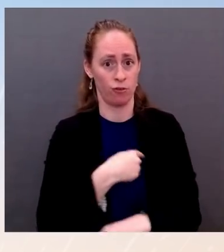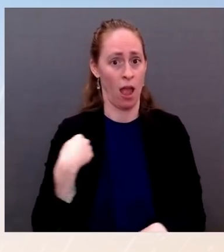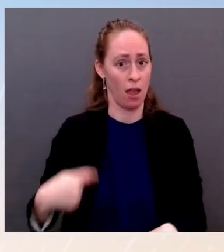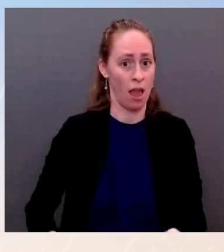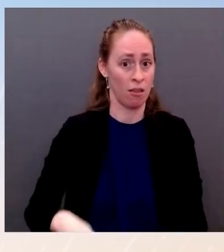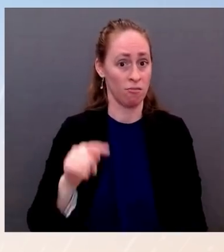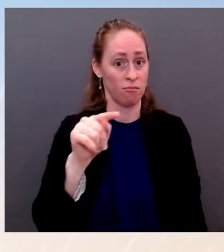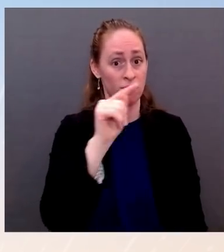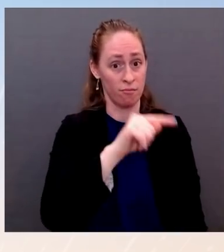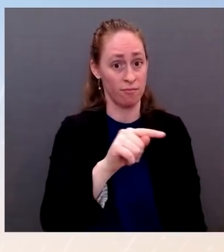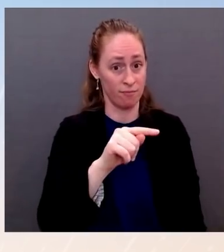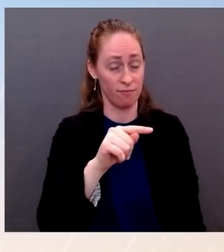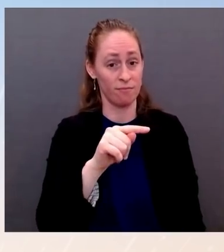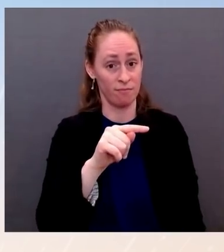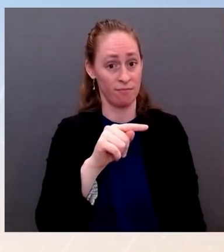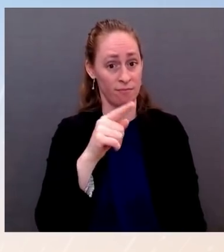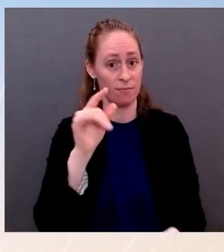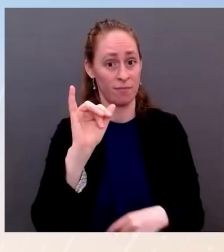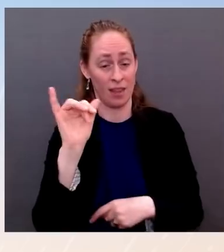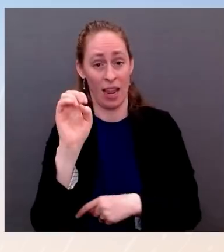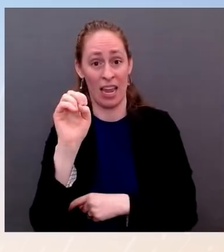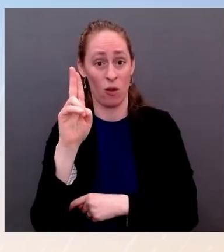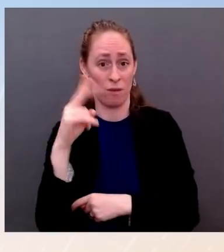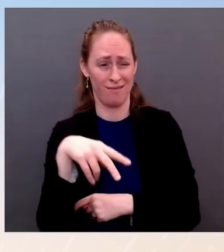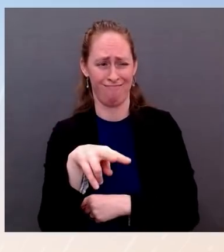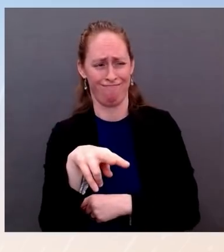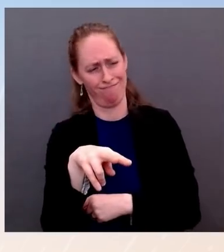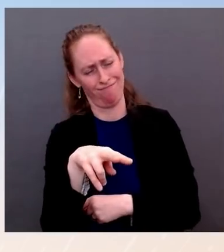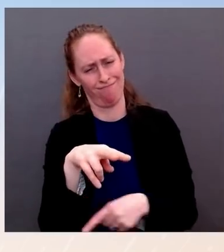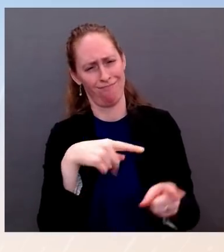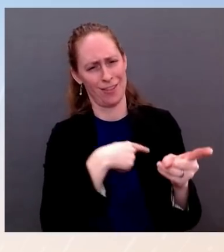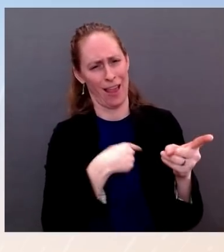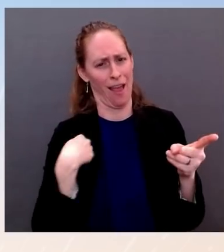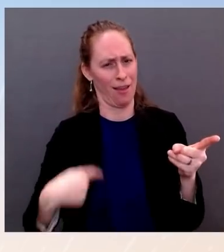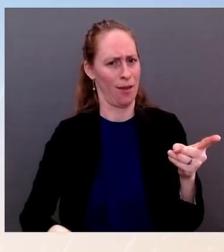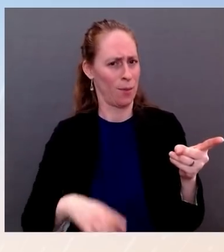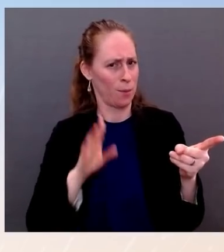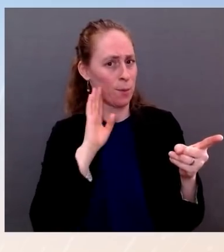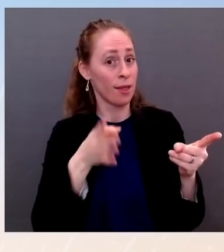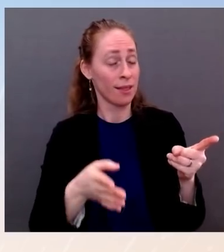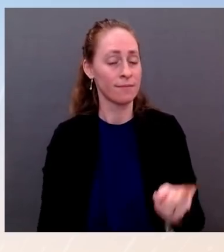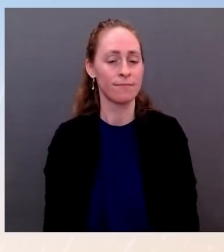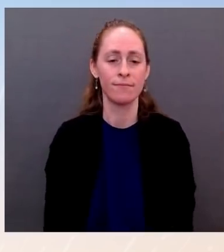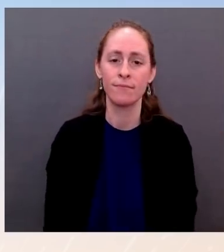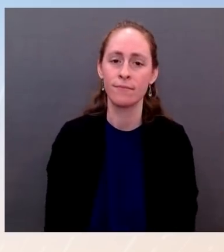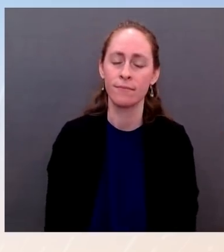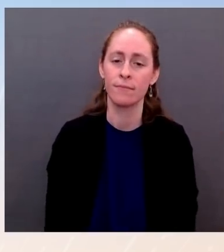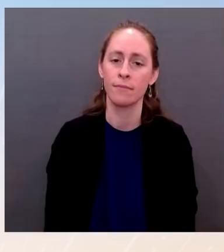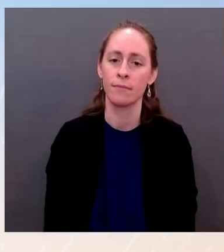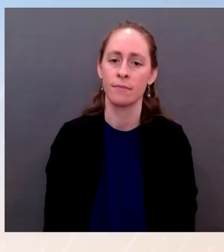And then, finally, I would just say that we do not believe that China can compensate Russia for the economic losses